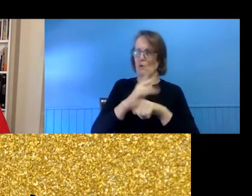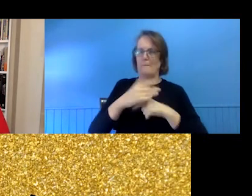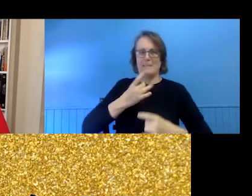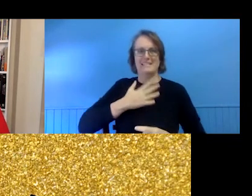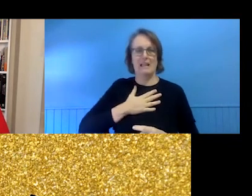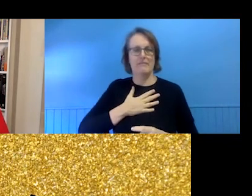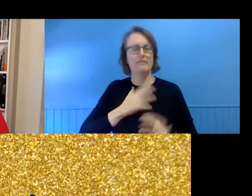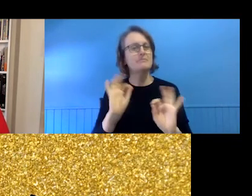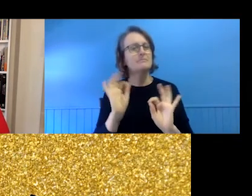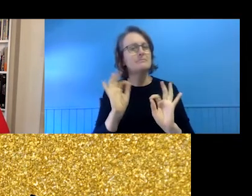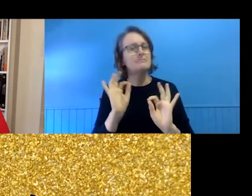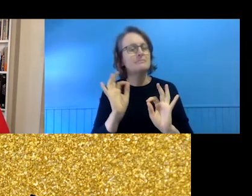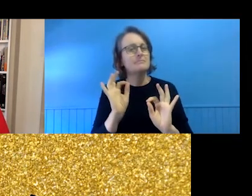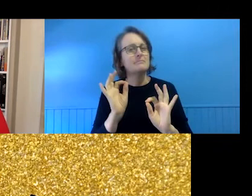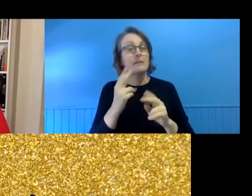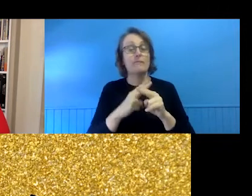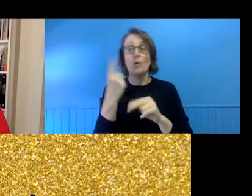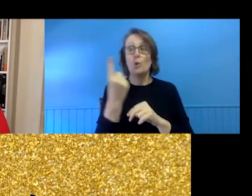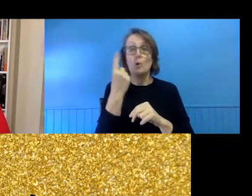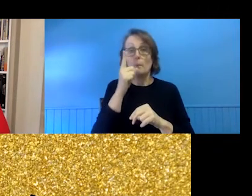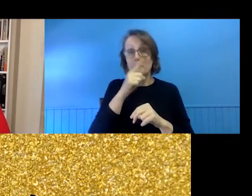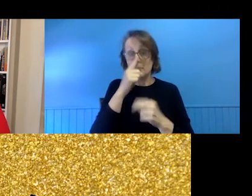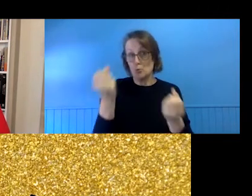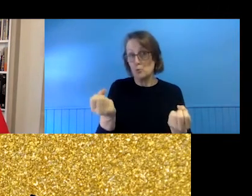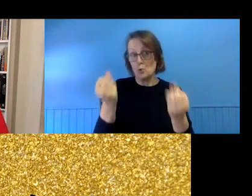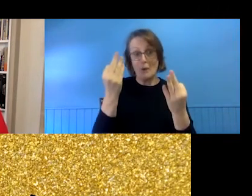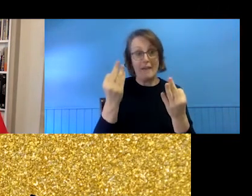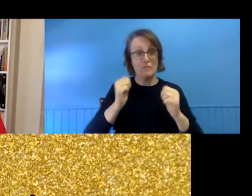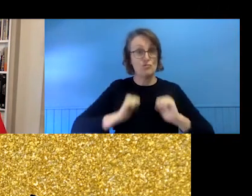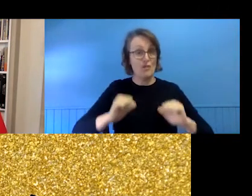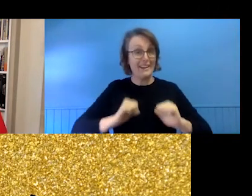Again, for people who don't have any marketing training, that seems to be